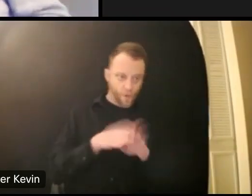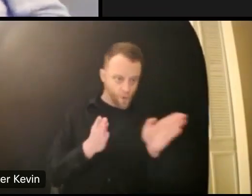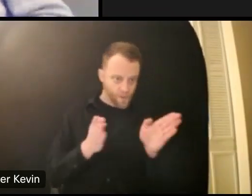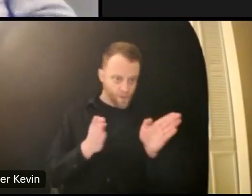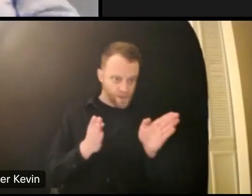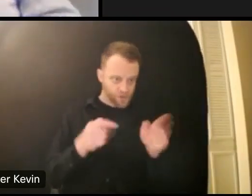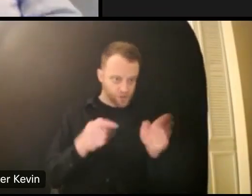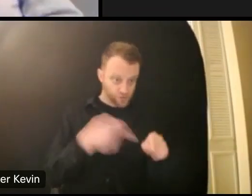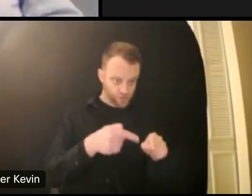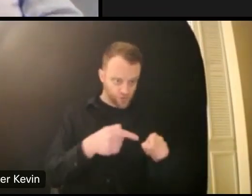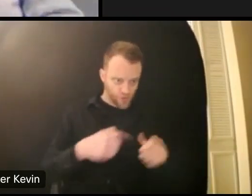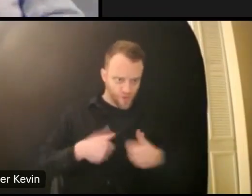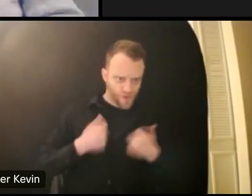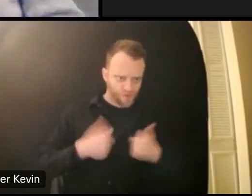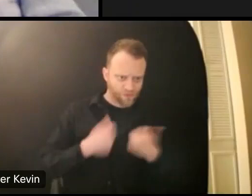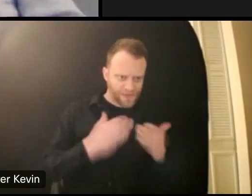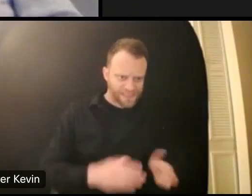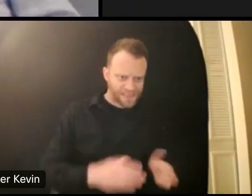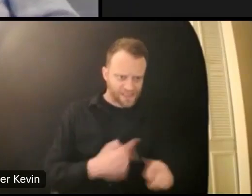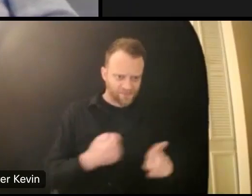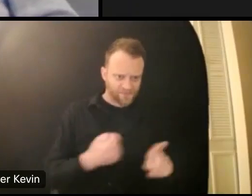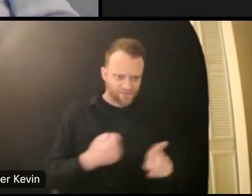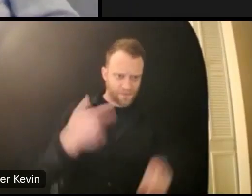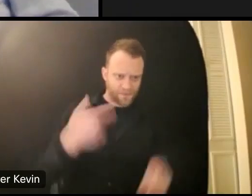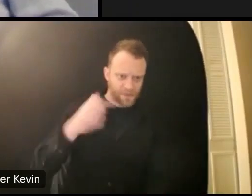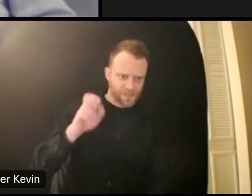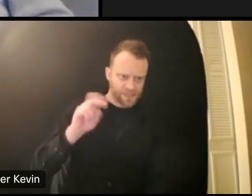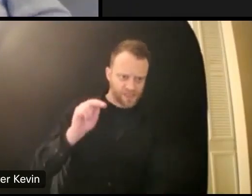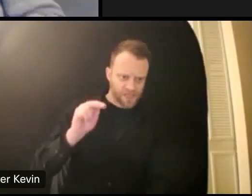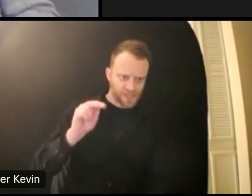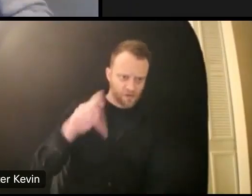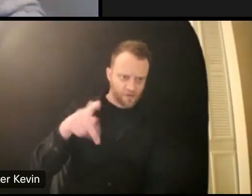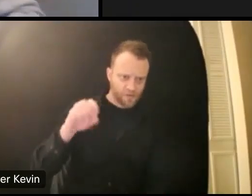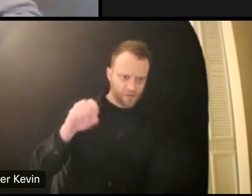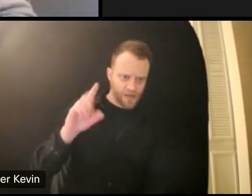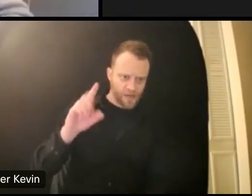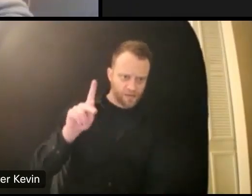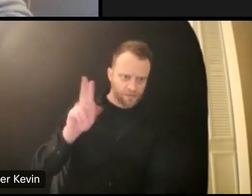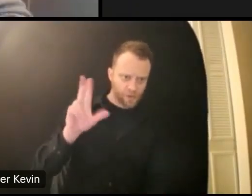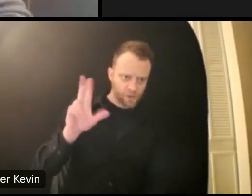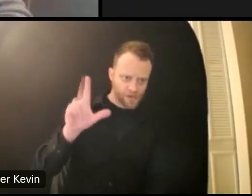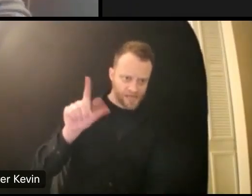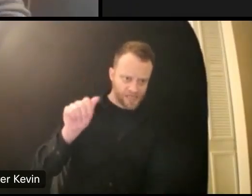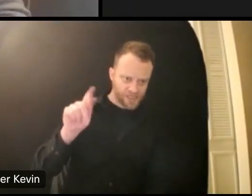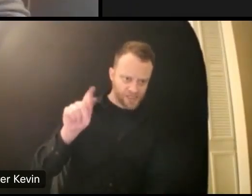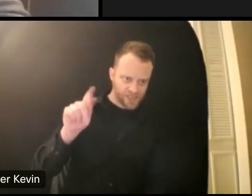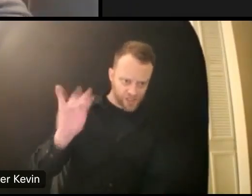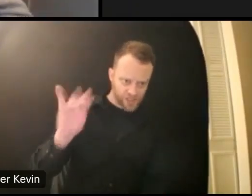front of members of the general public. So, and my feeling was that regardless of whatever the open